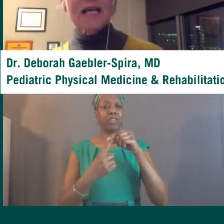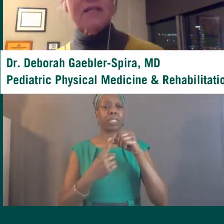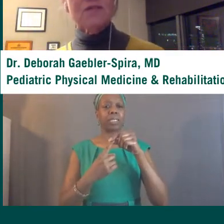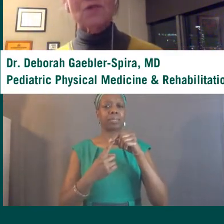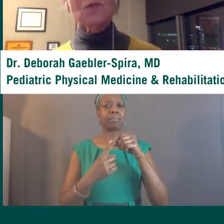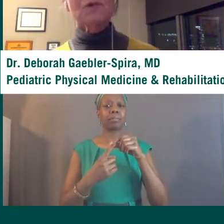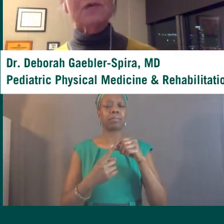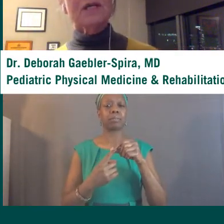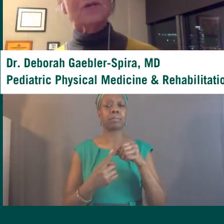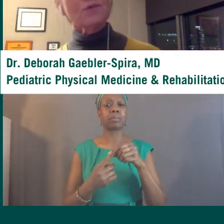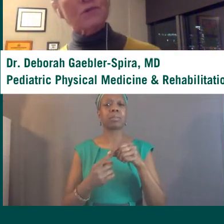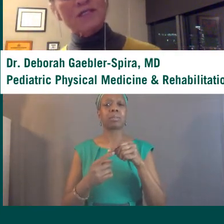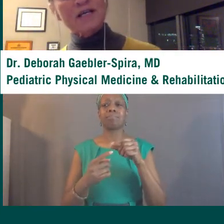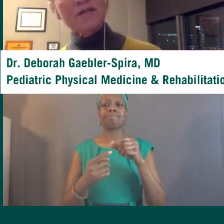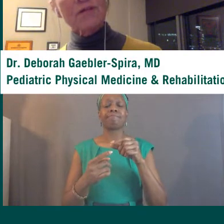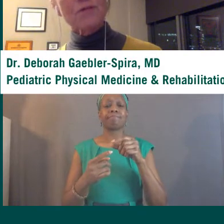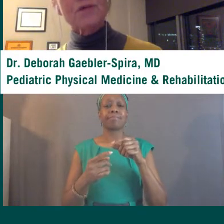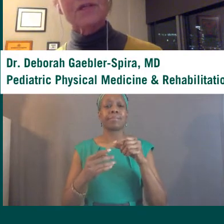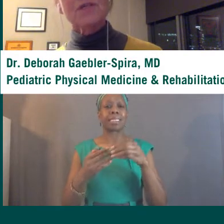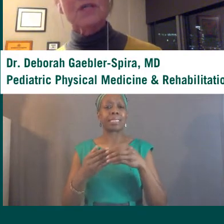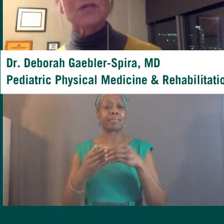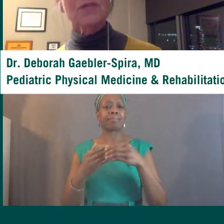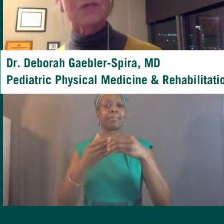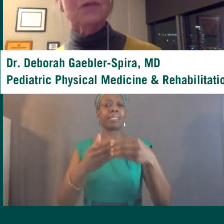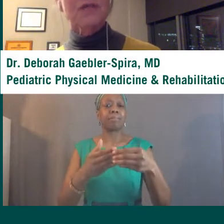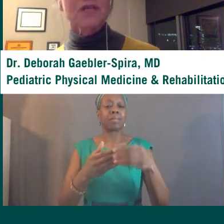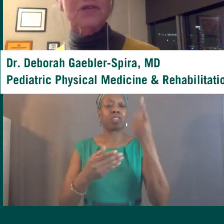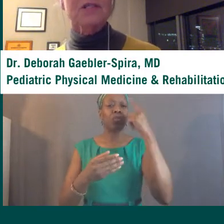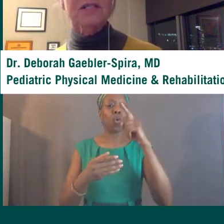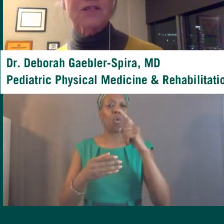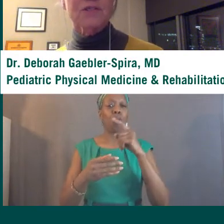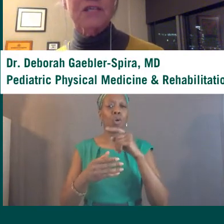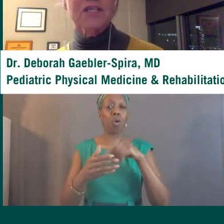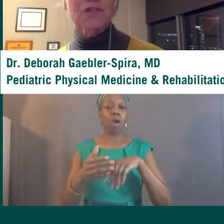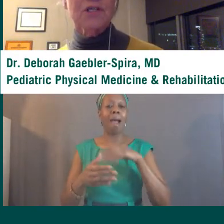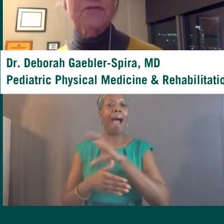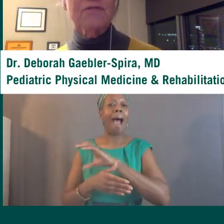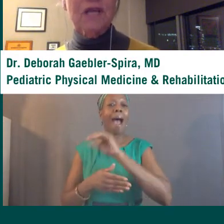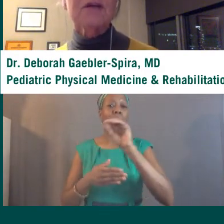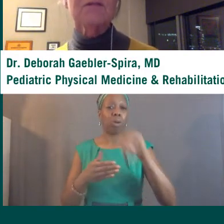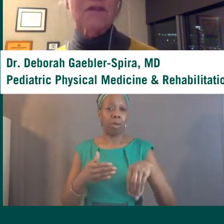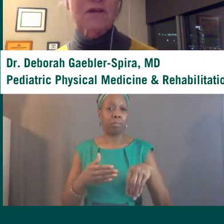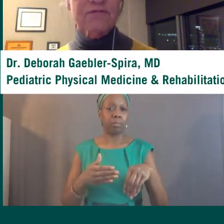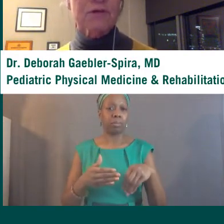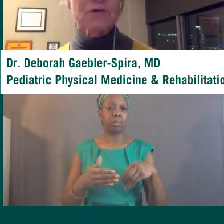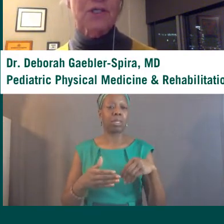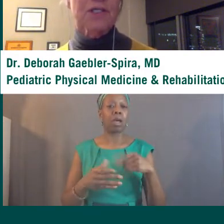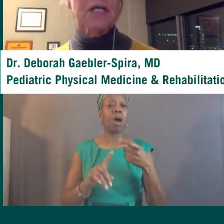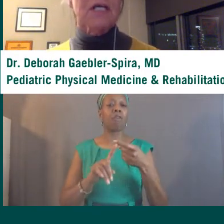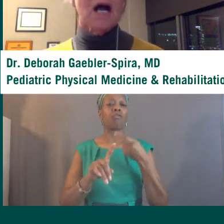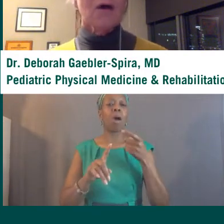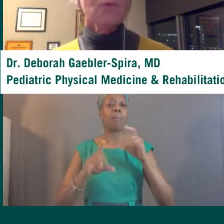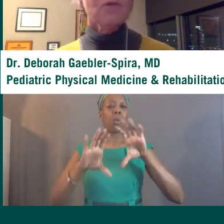And this is known as The World Health Organization's international classification of function.